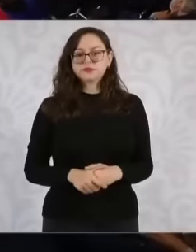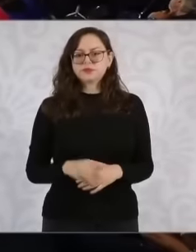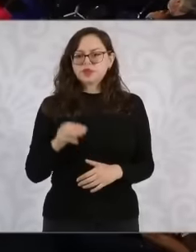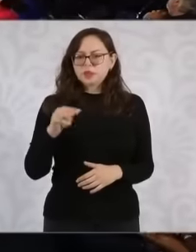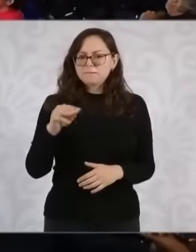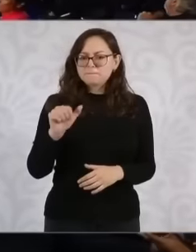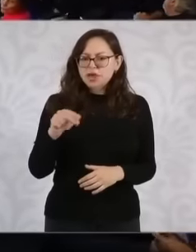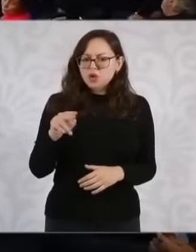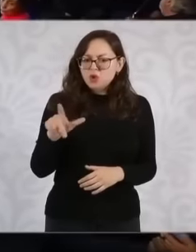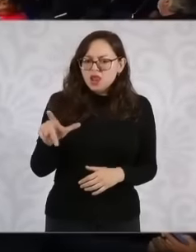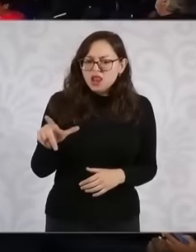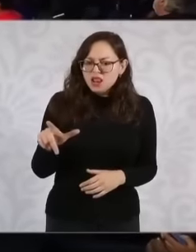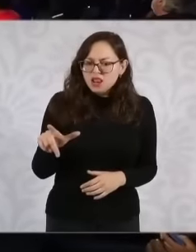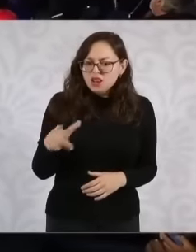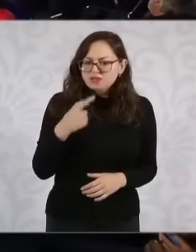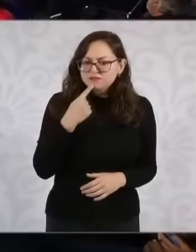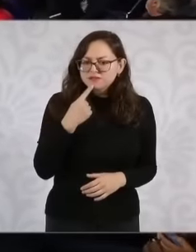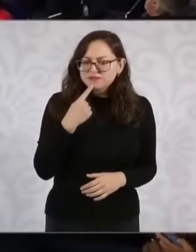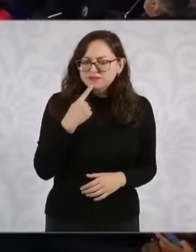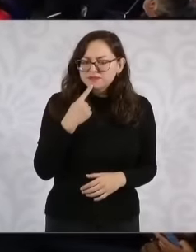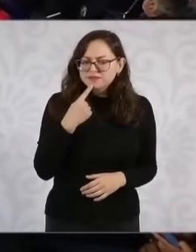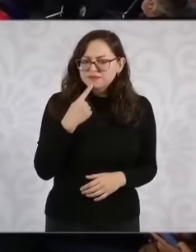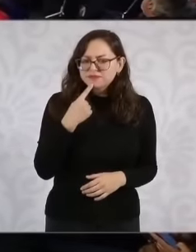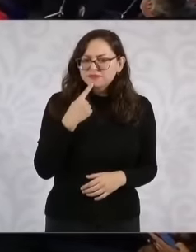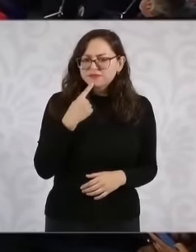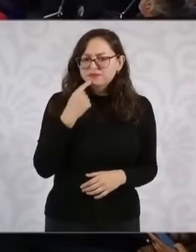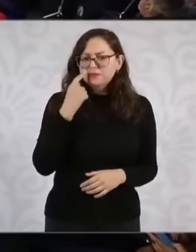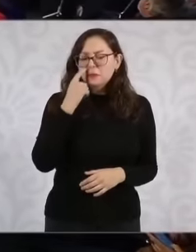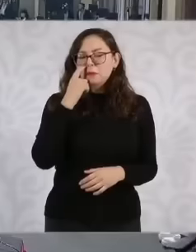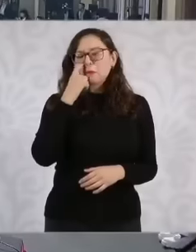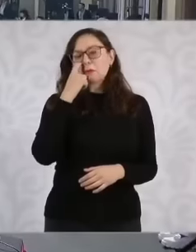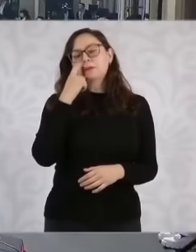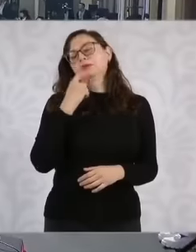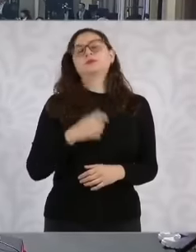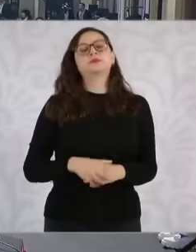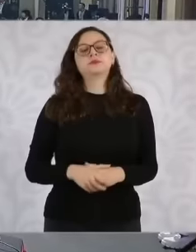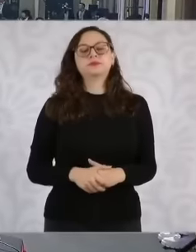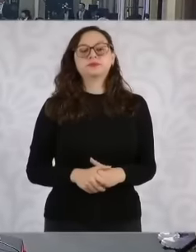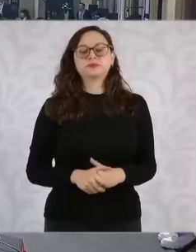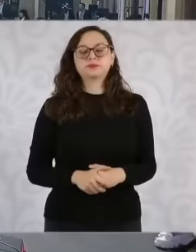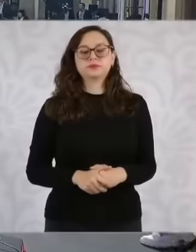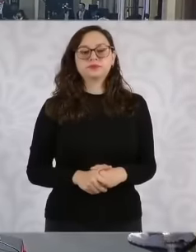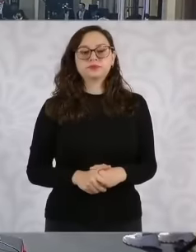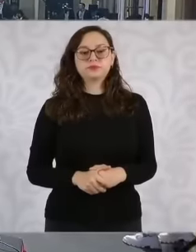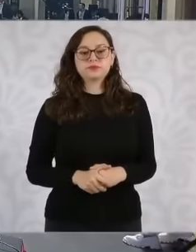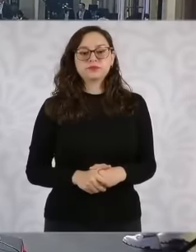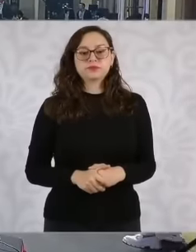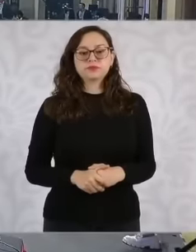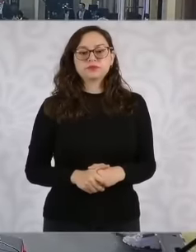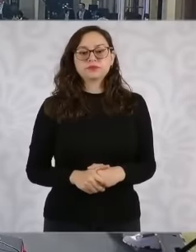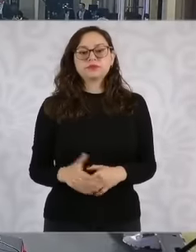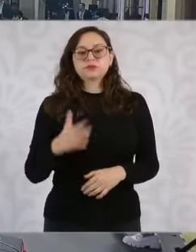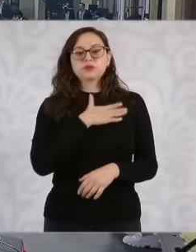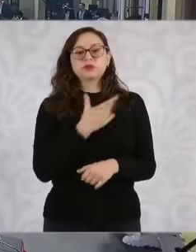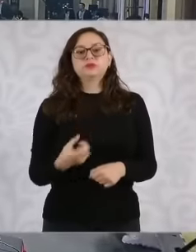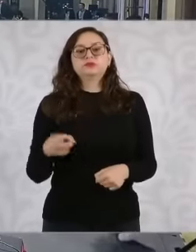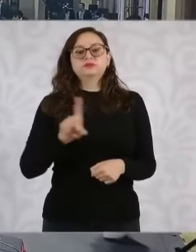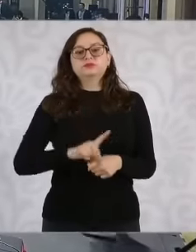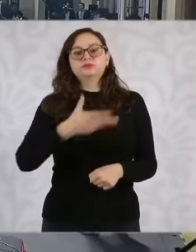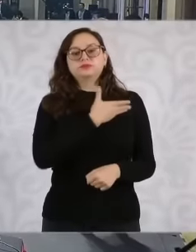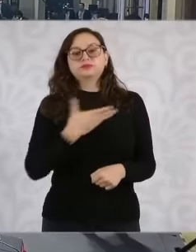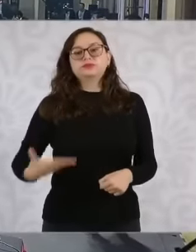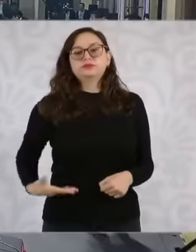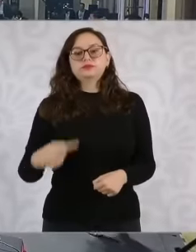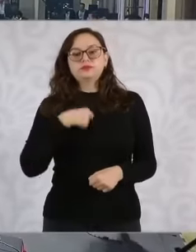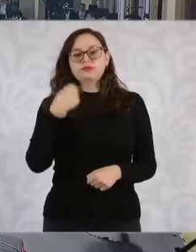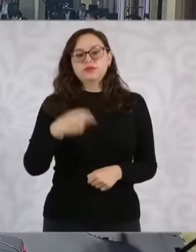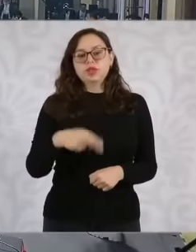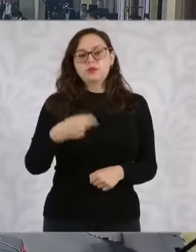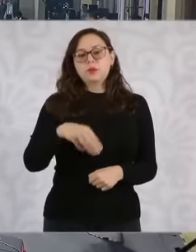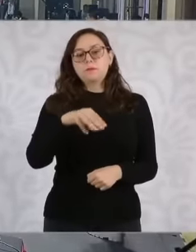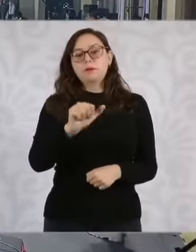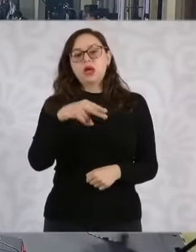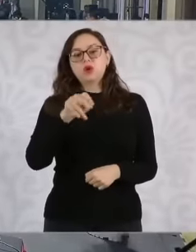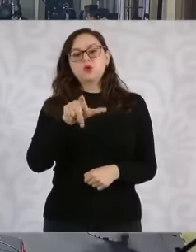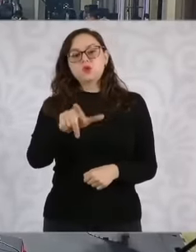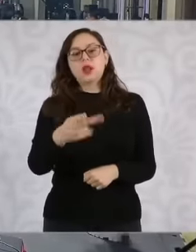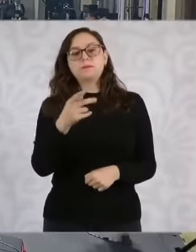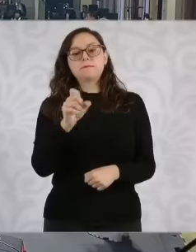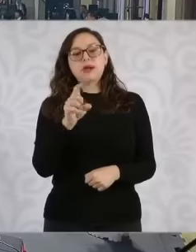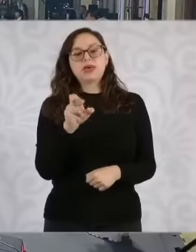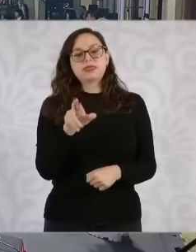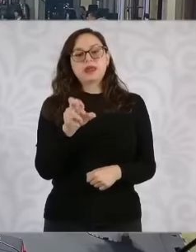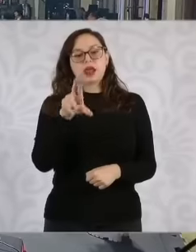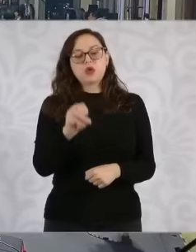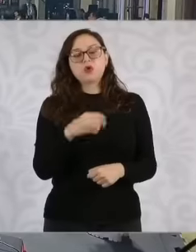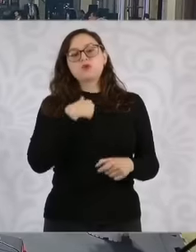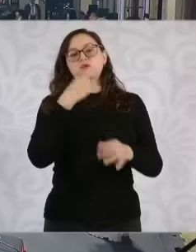see Good day president Manuel Pedrero of the MX reporters I ask you my first